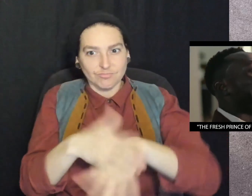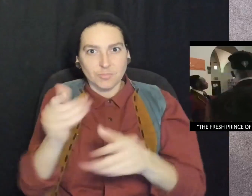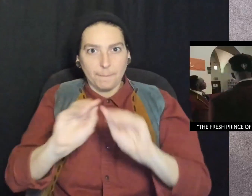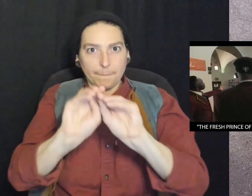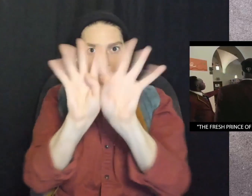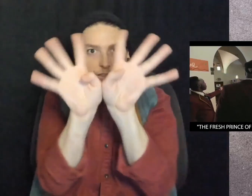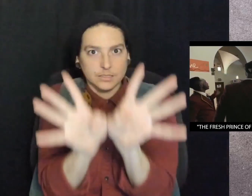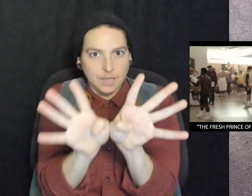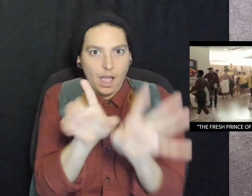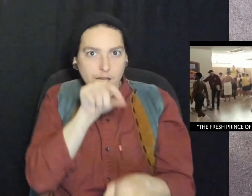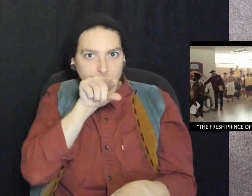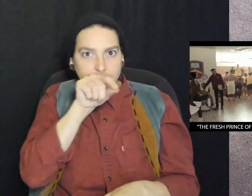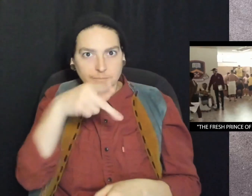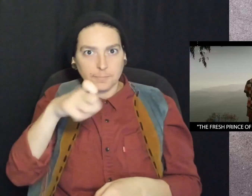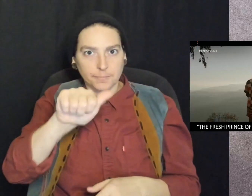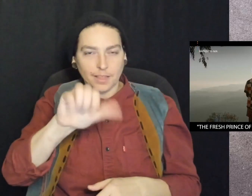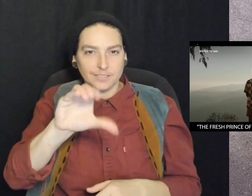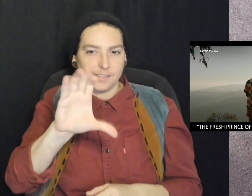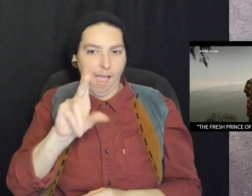Bel Air is now streaming on Peacock